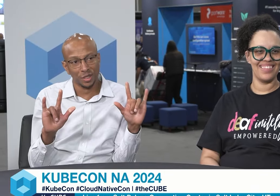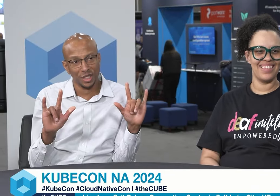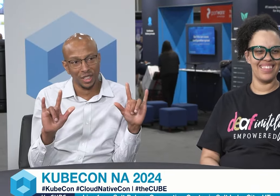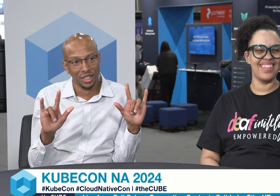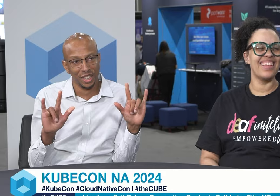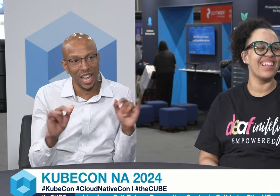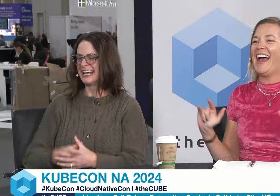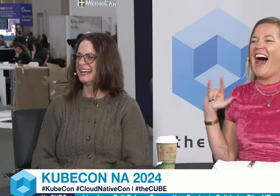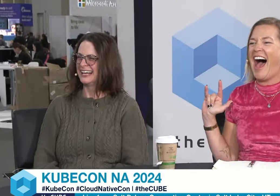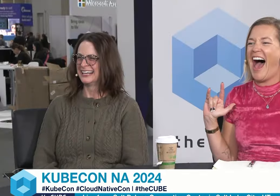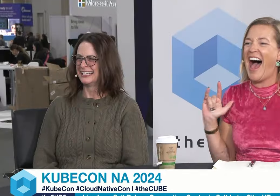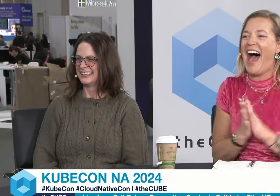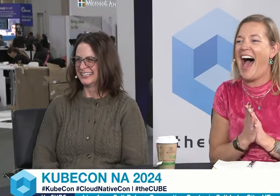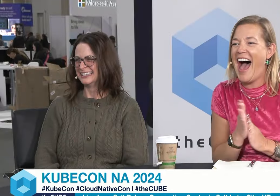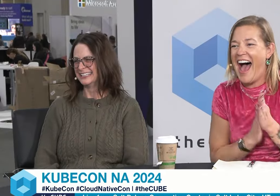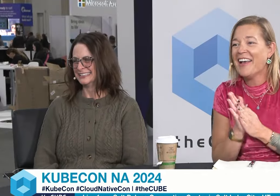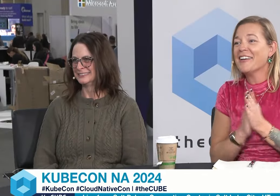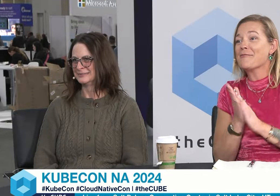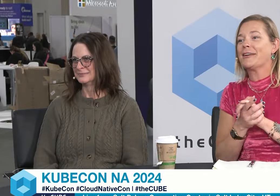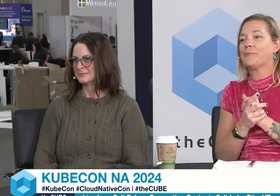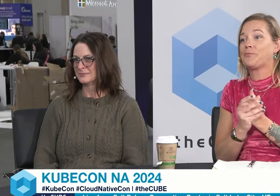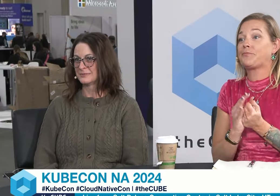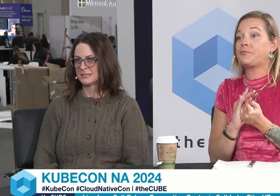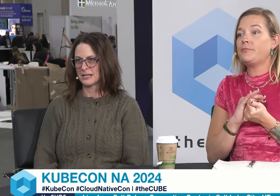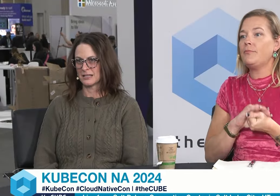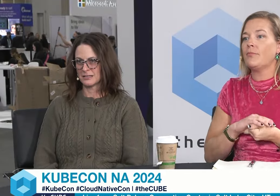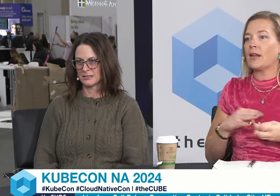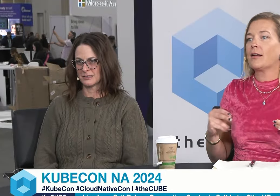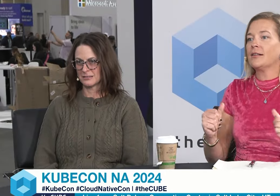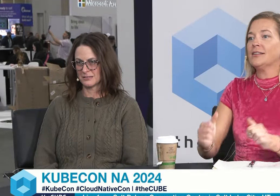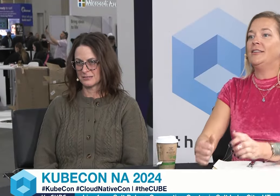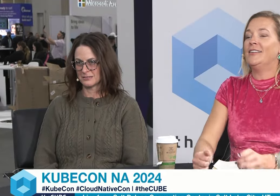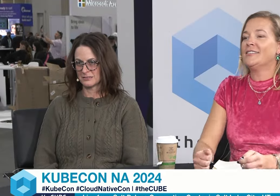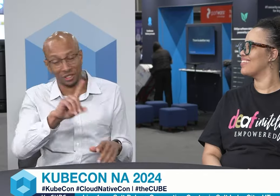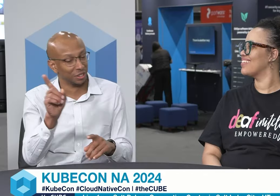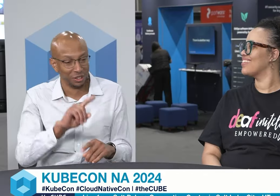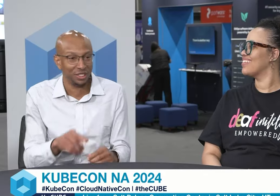Yeah, baby. - Yeah, no.